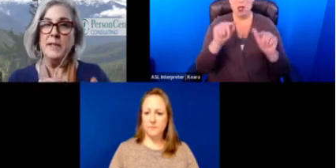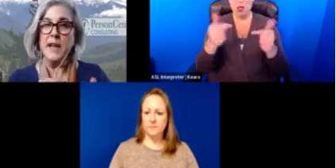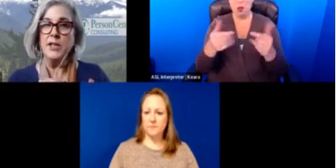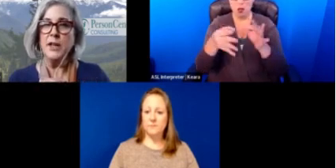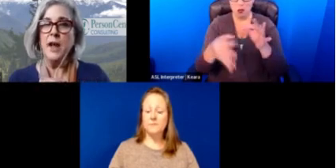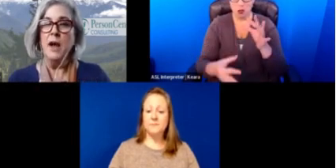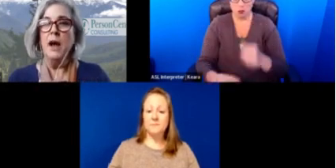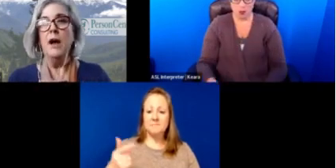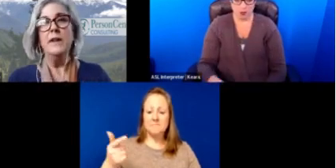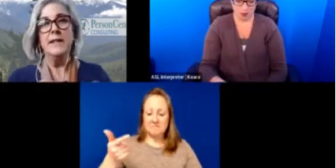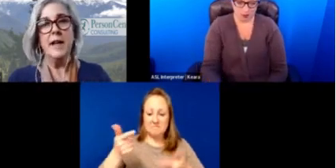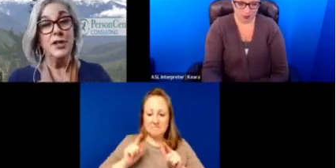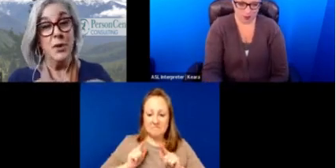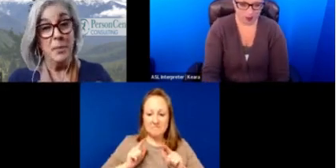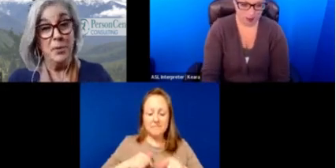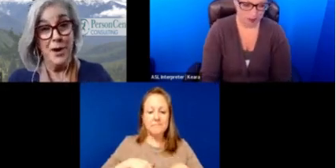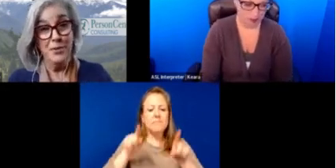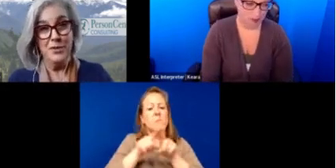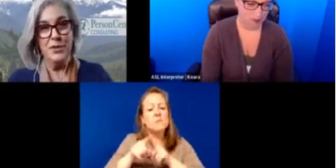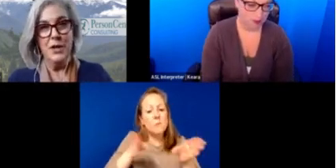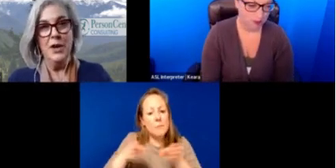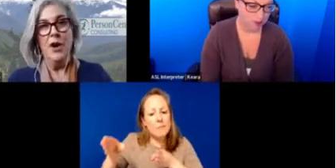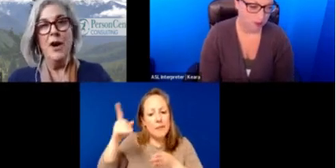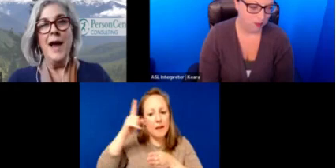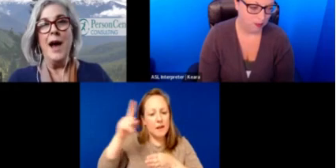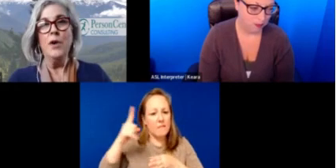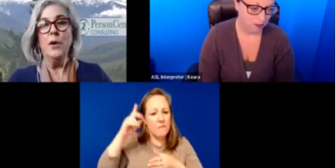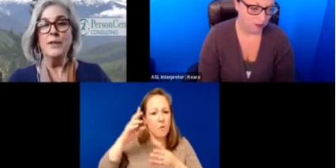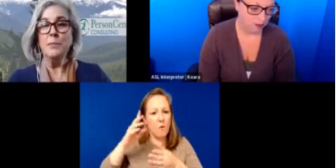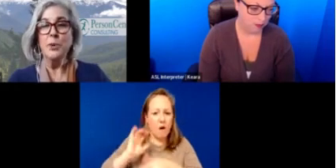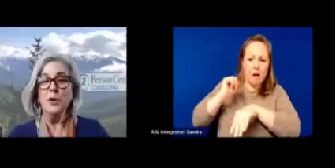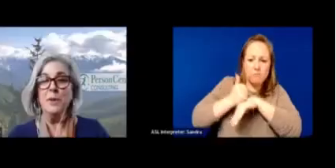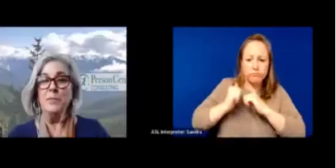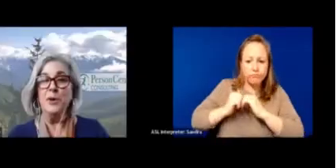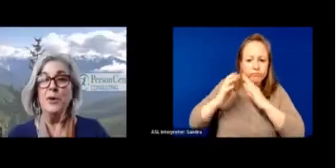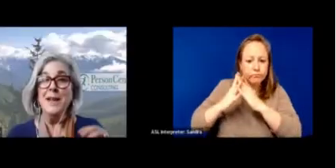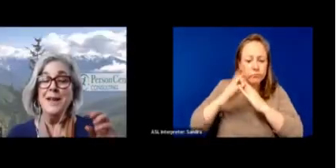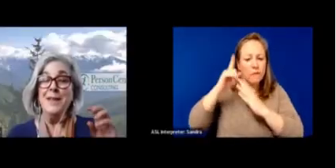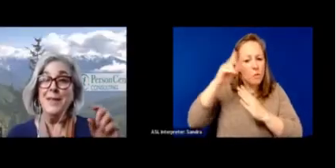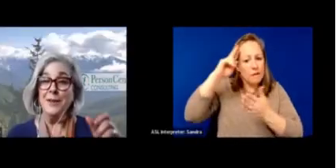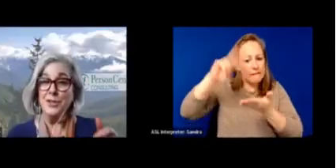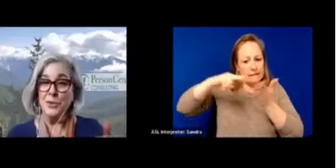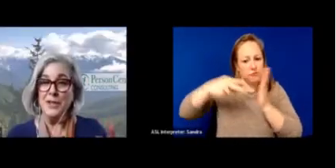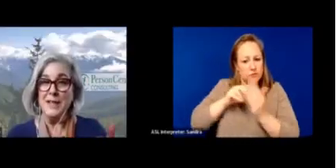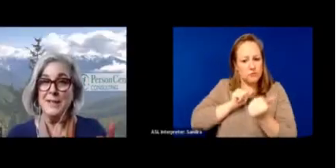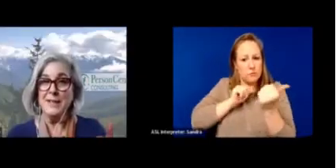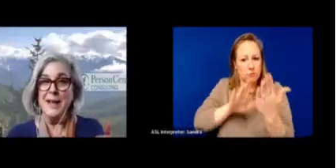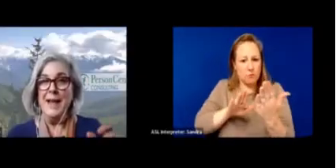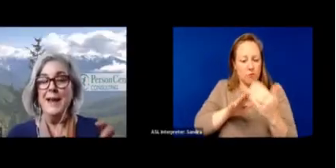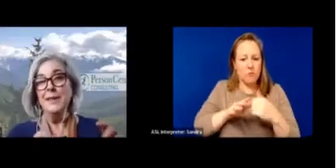that choice. So this idea of being intentional in not just how we identify, but how we approach actually supporting